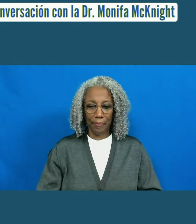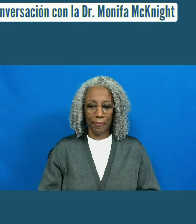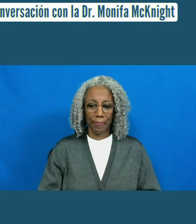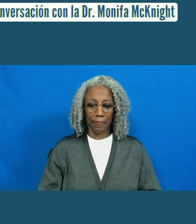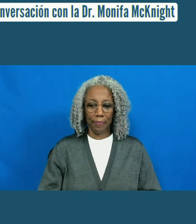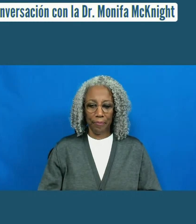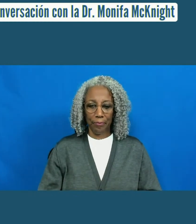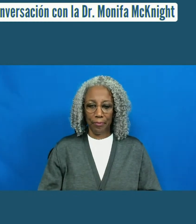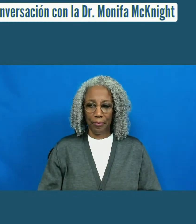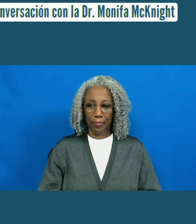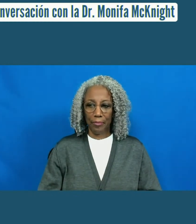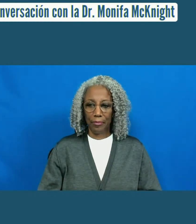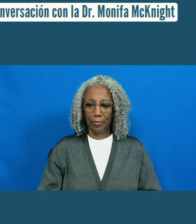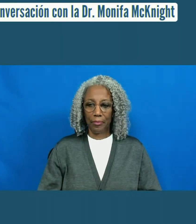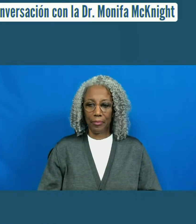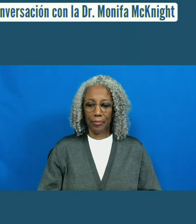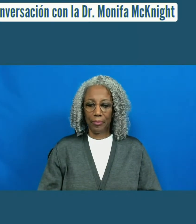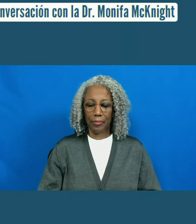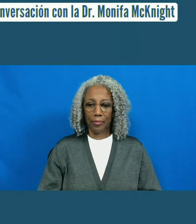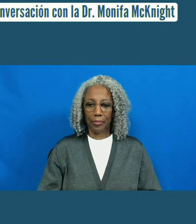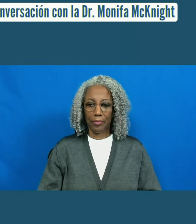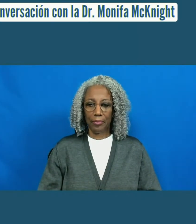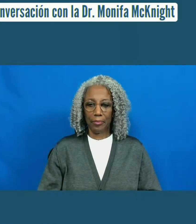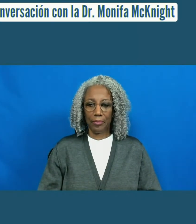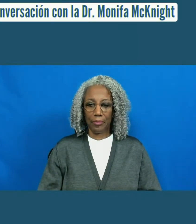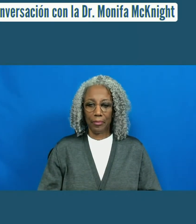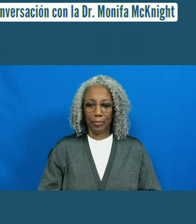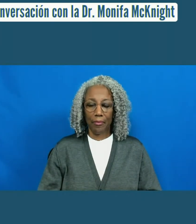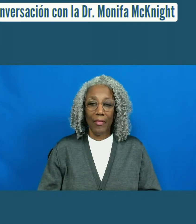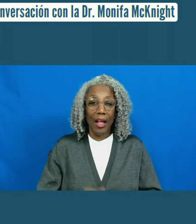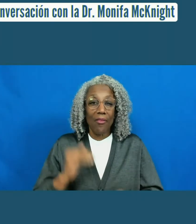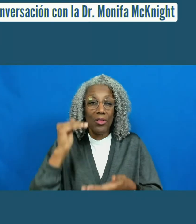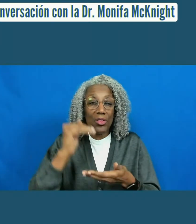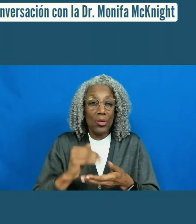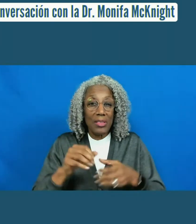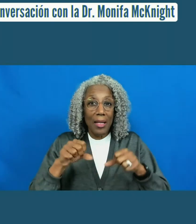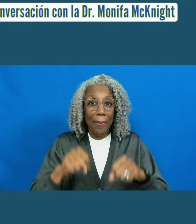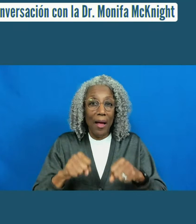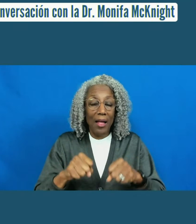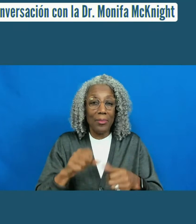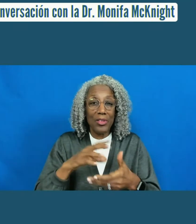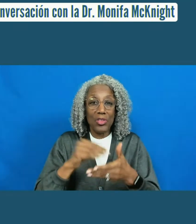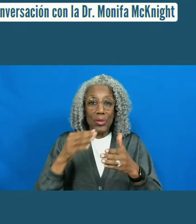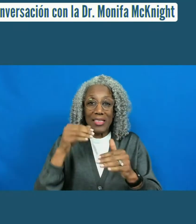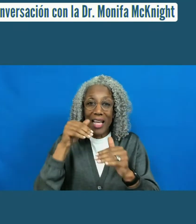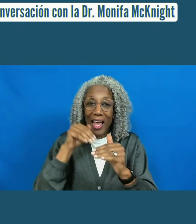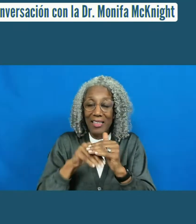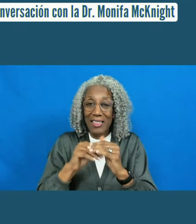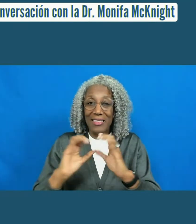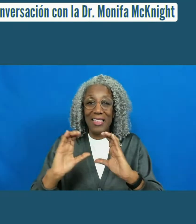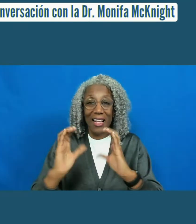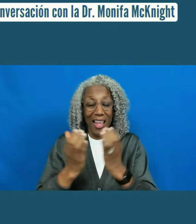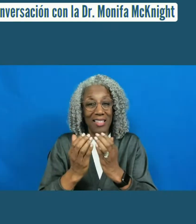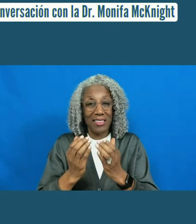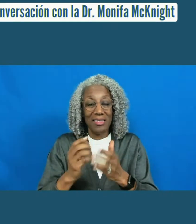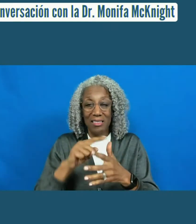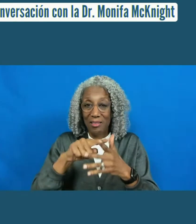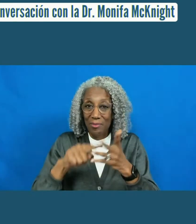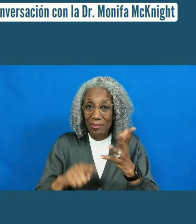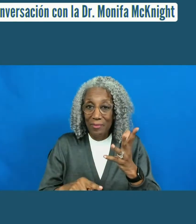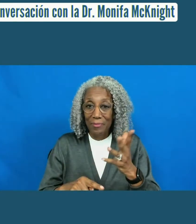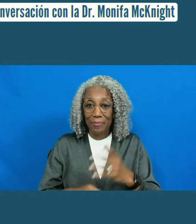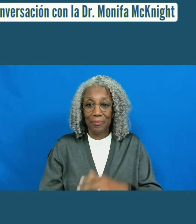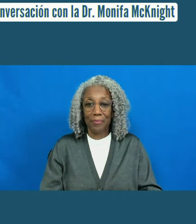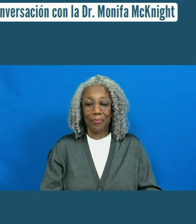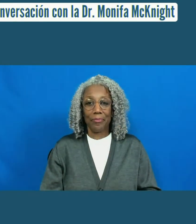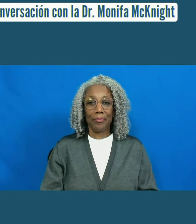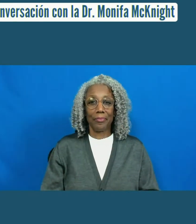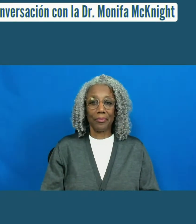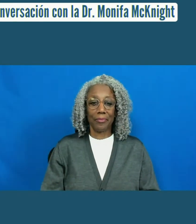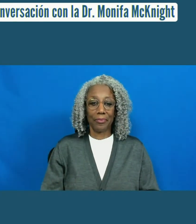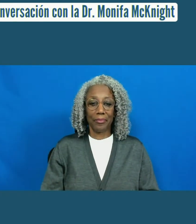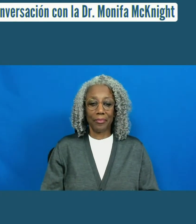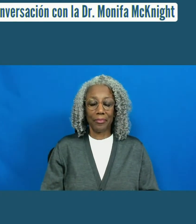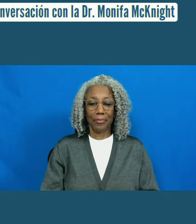the aunties We don't access